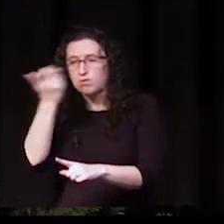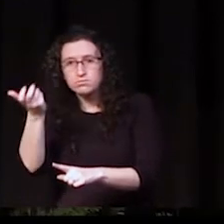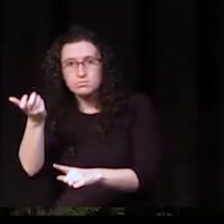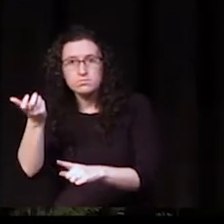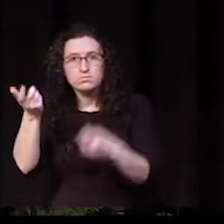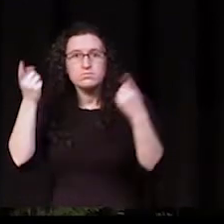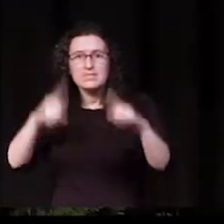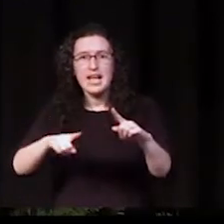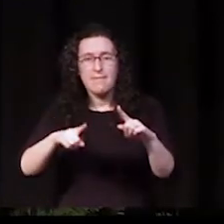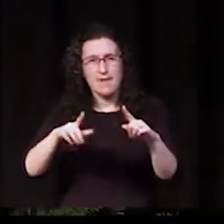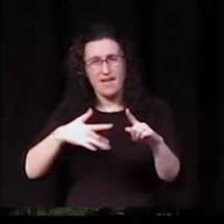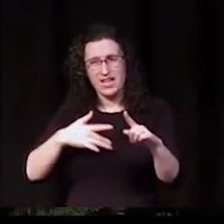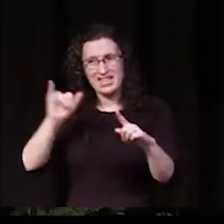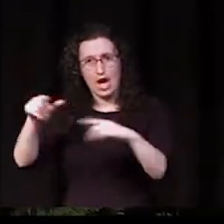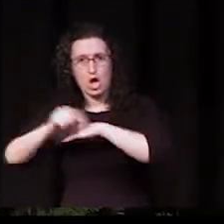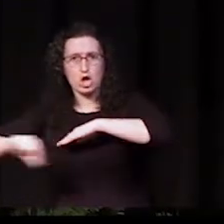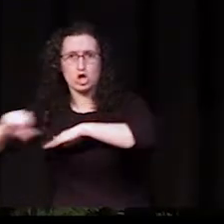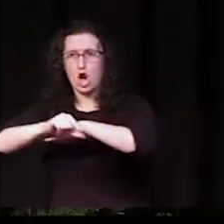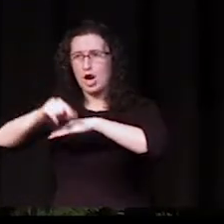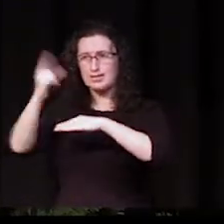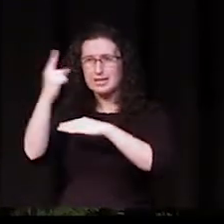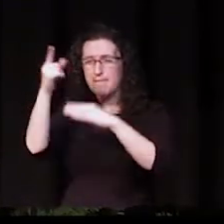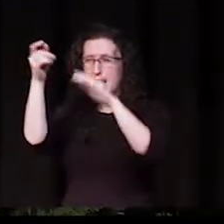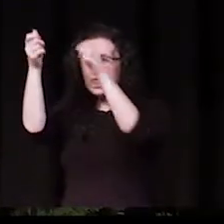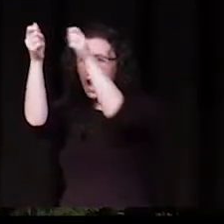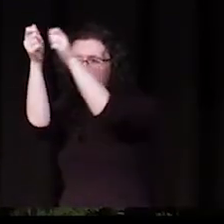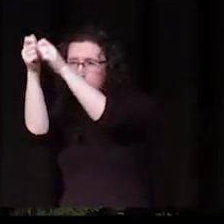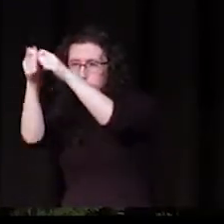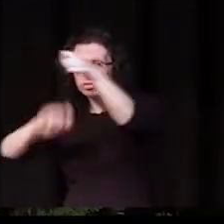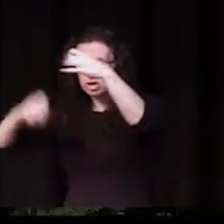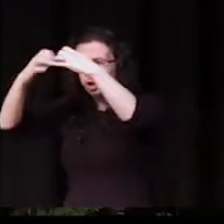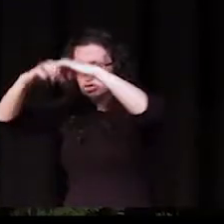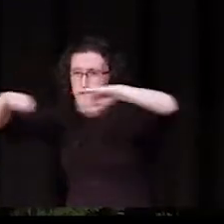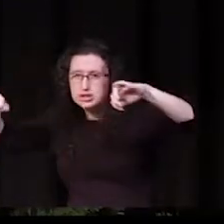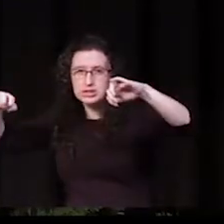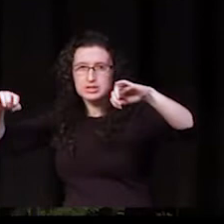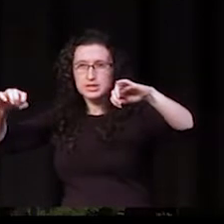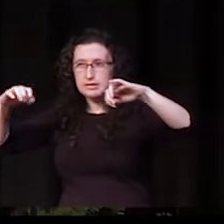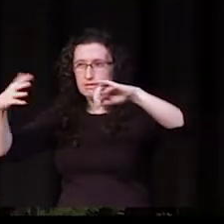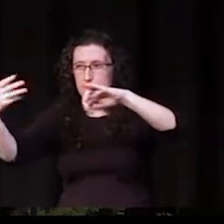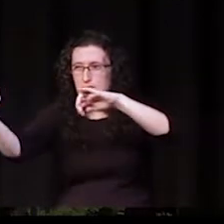There was a rent in the atmosphere and through that slit poured this dark black fog;